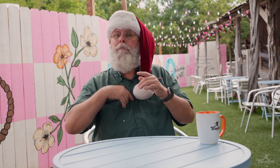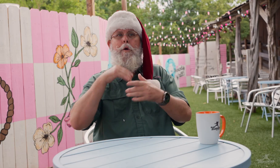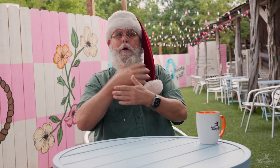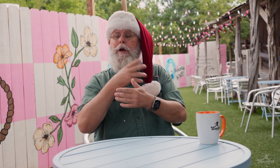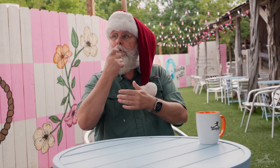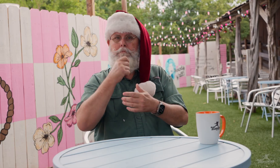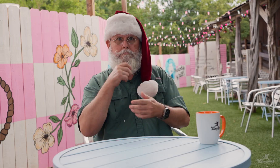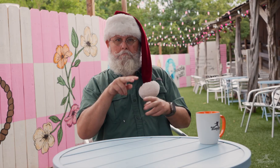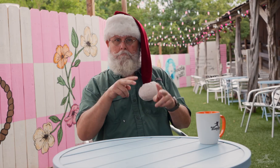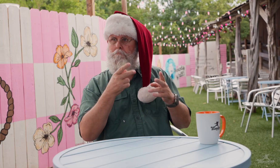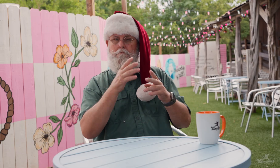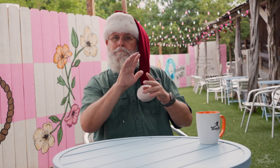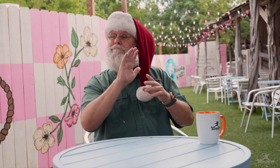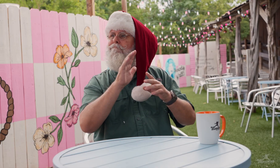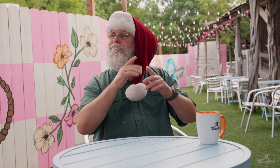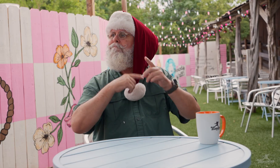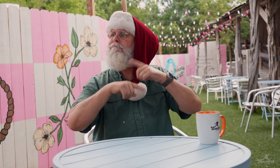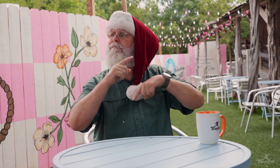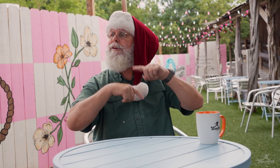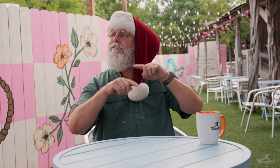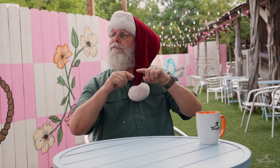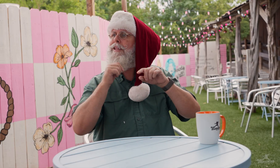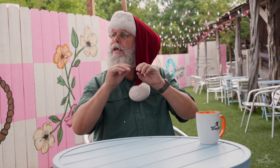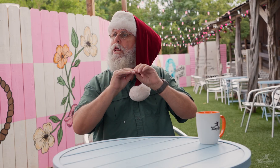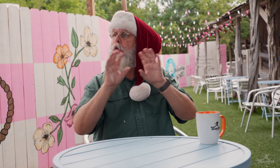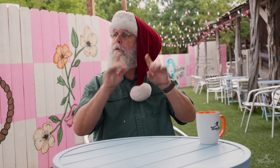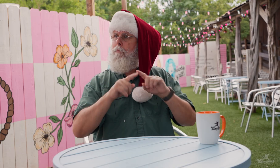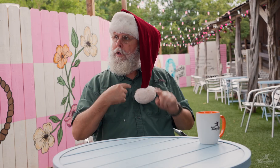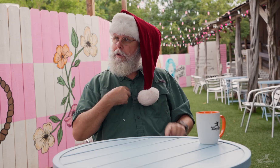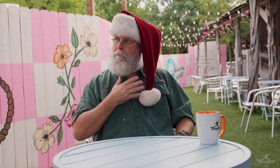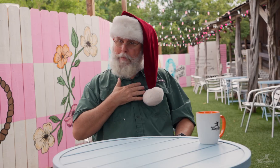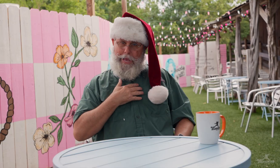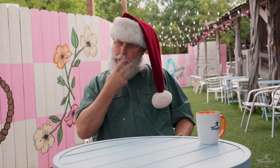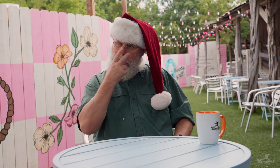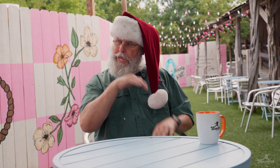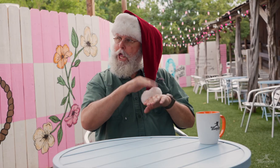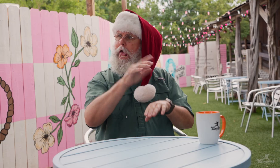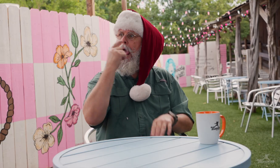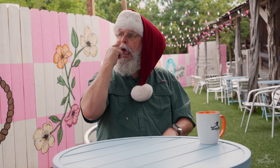My daughter watched on - his signing wasn't clear but I was watching his eyes.